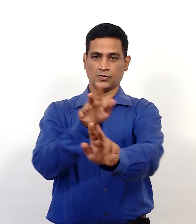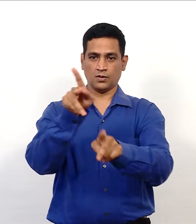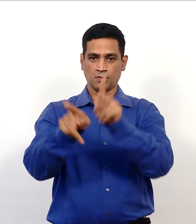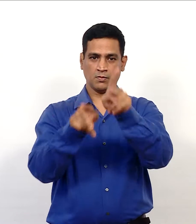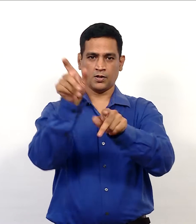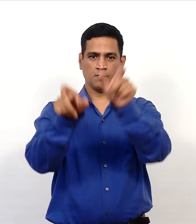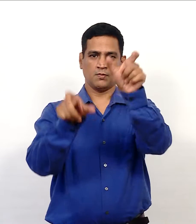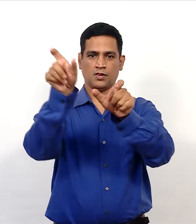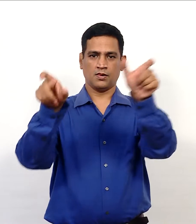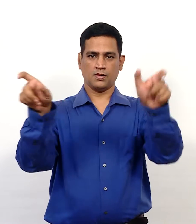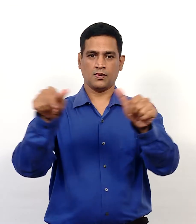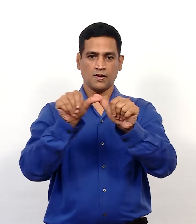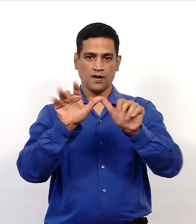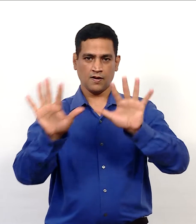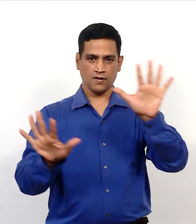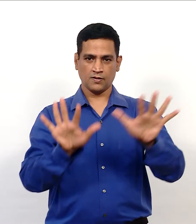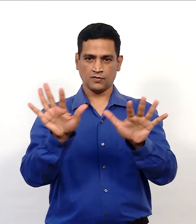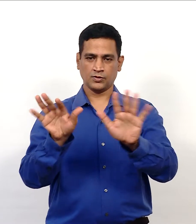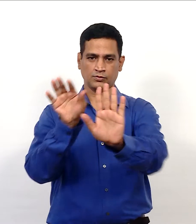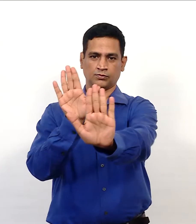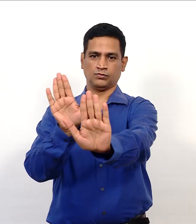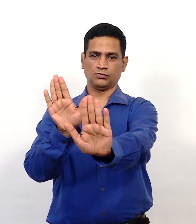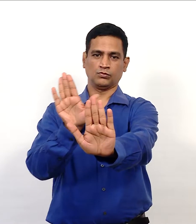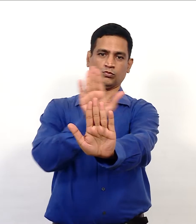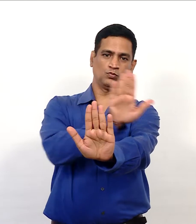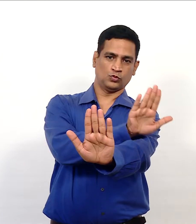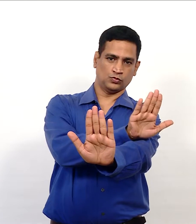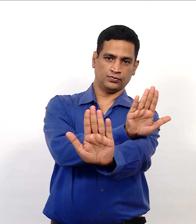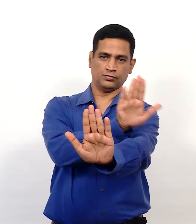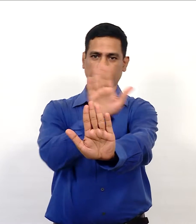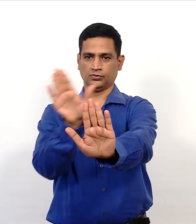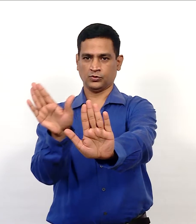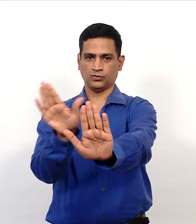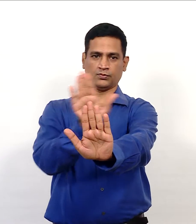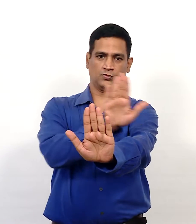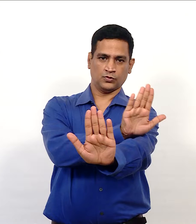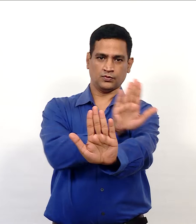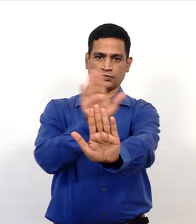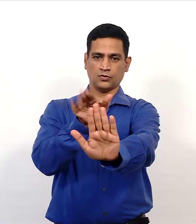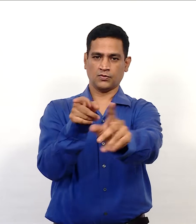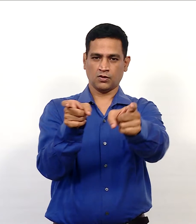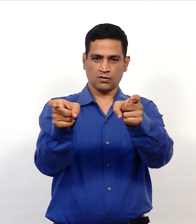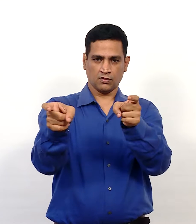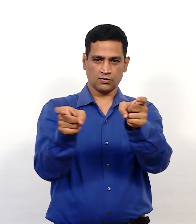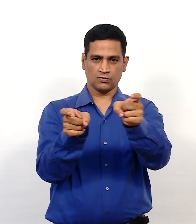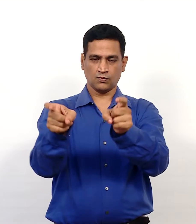for people activated by the movement of the user to control